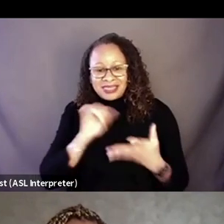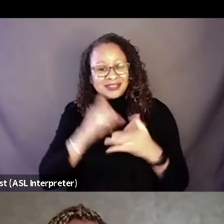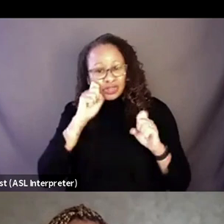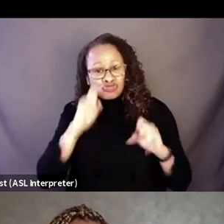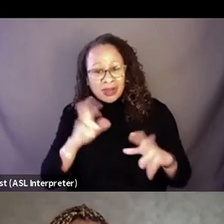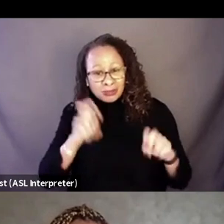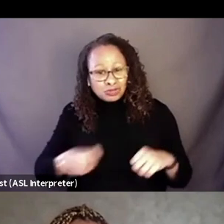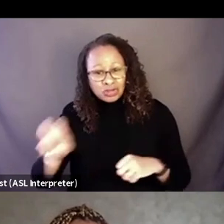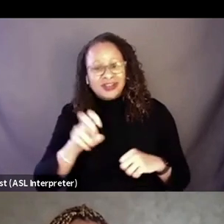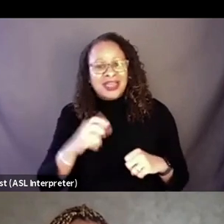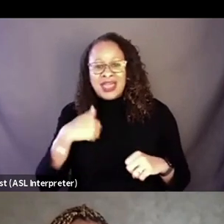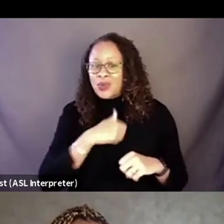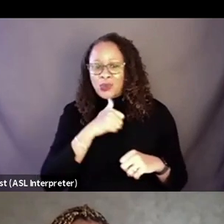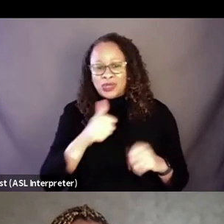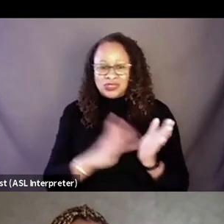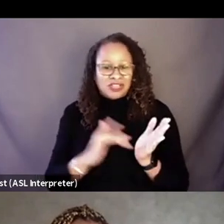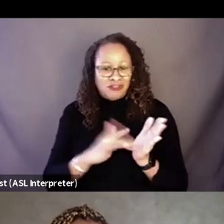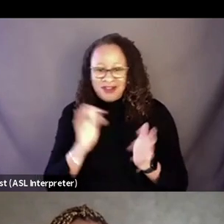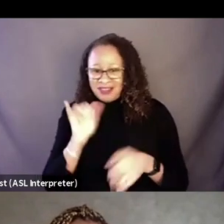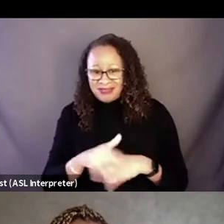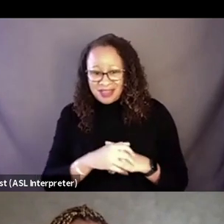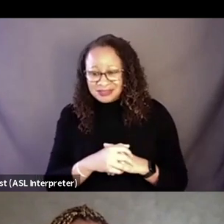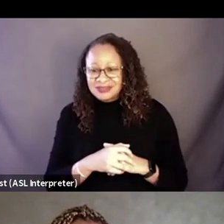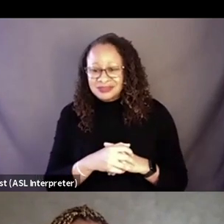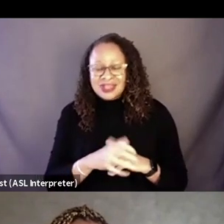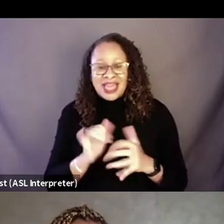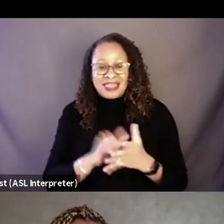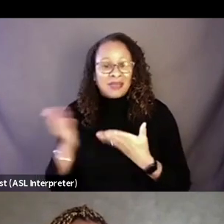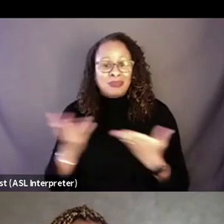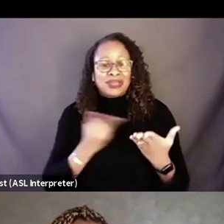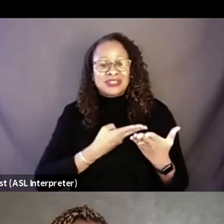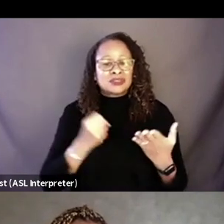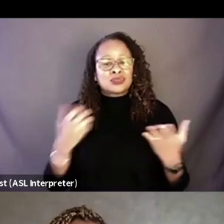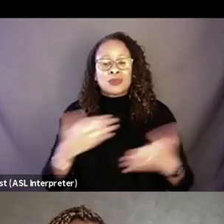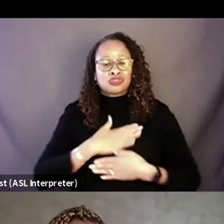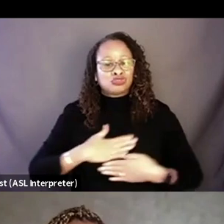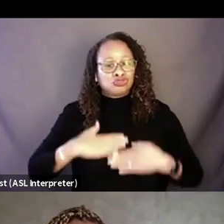and we don't take that for granted. And that brings us such incredible joy not only for us